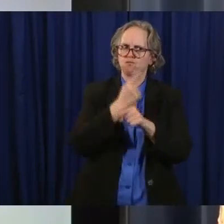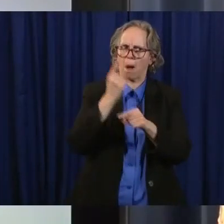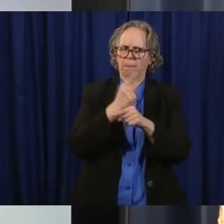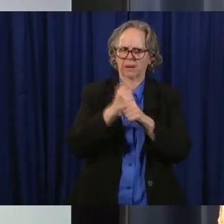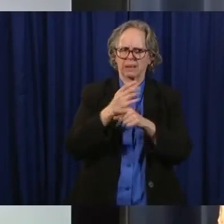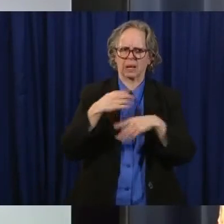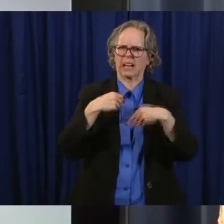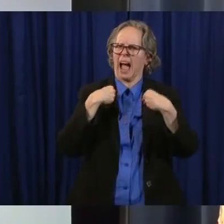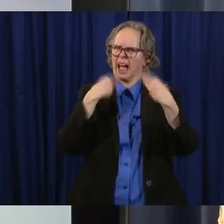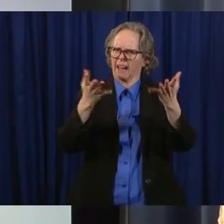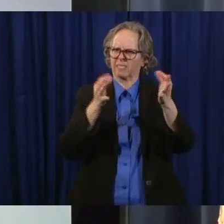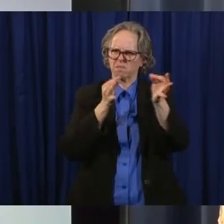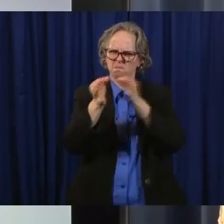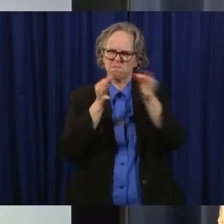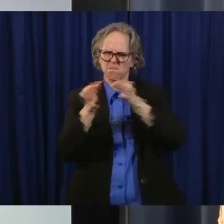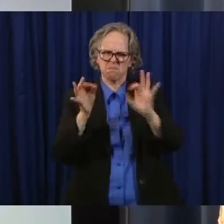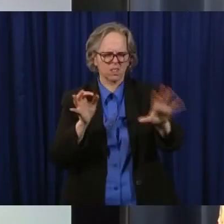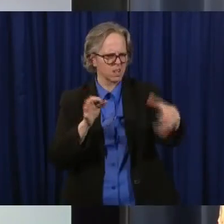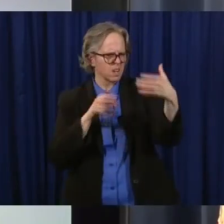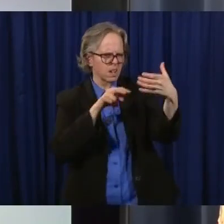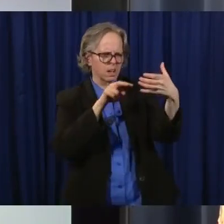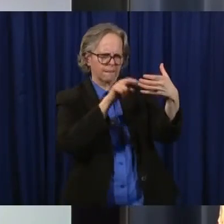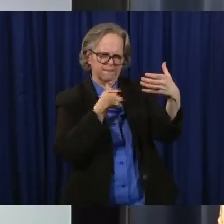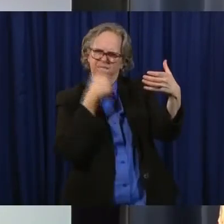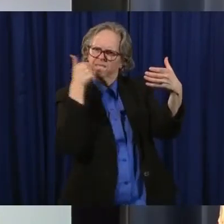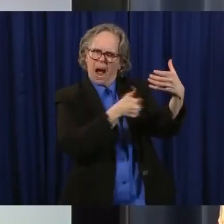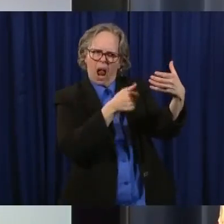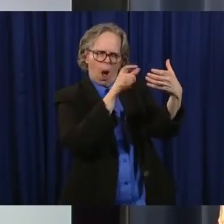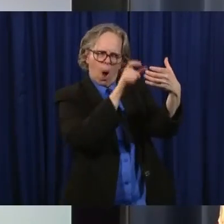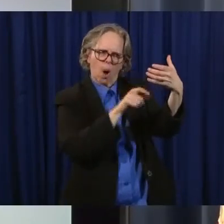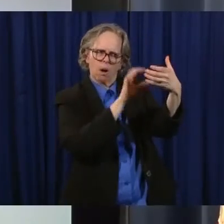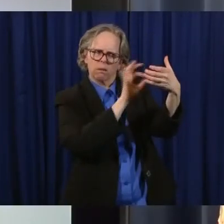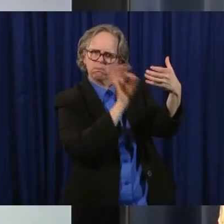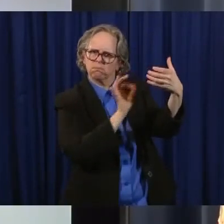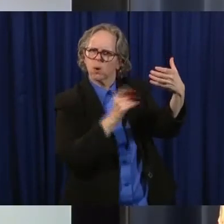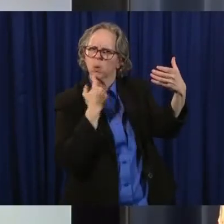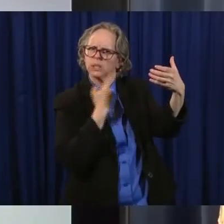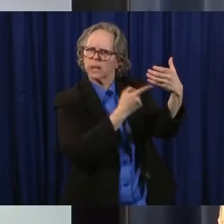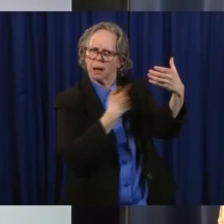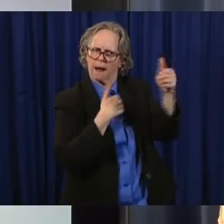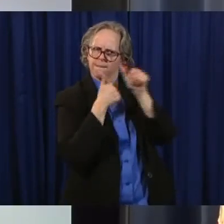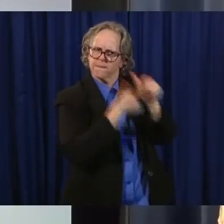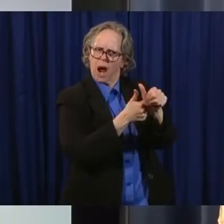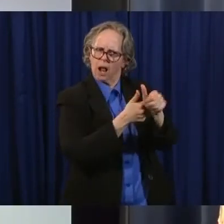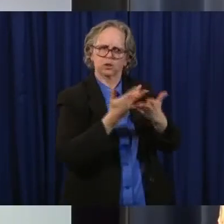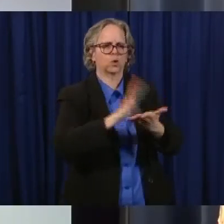THAT SURFACE WILL BE REMAINING IF YOU USE THE WIPE PROPERLY. READ THE INSTRUCTIONS ON THE WIPES.